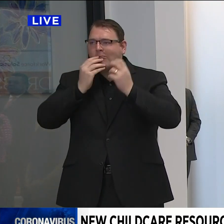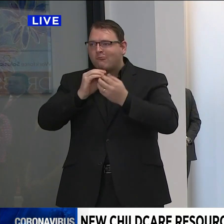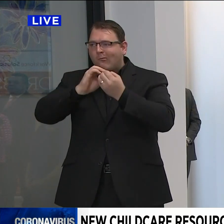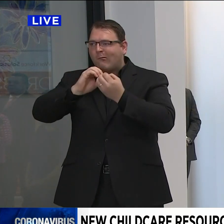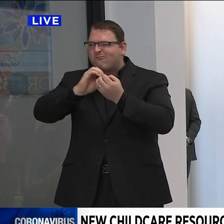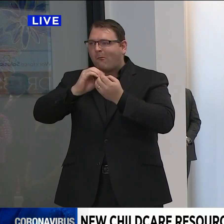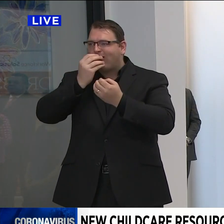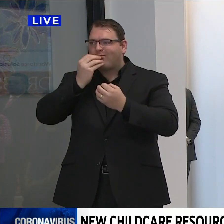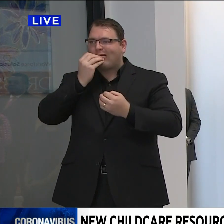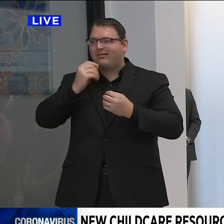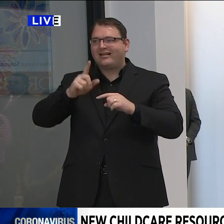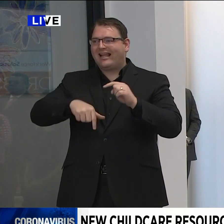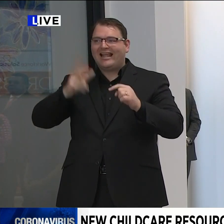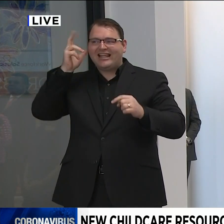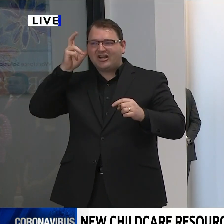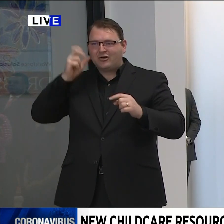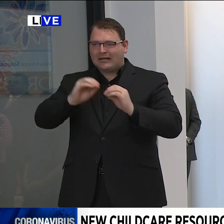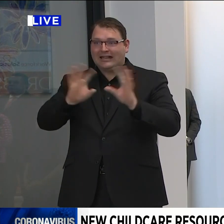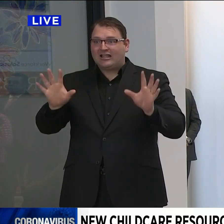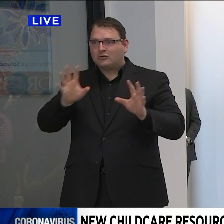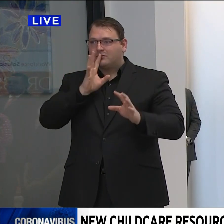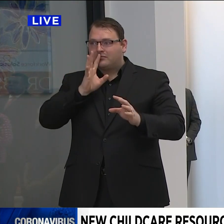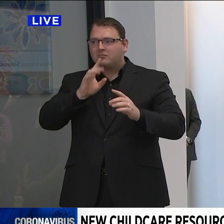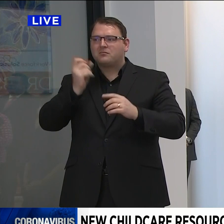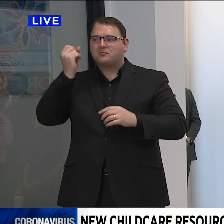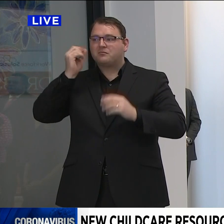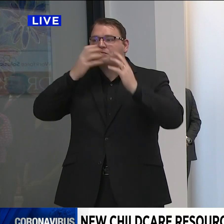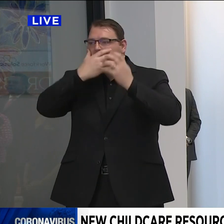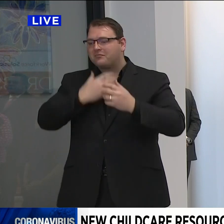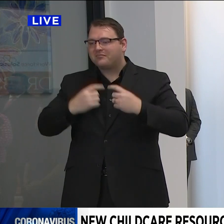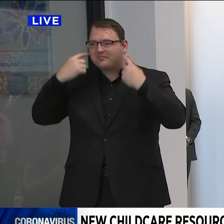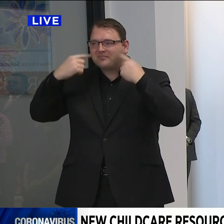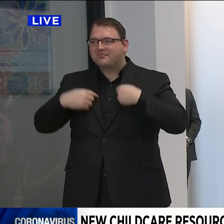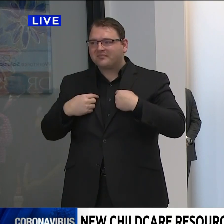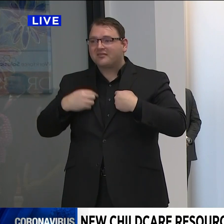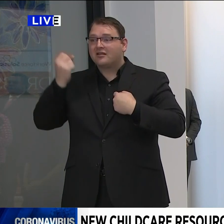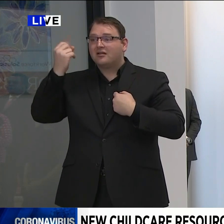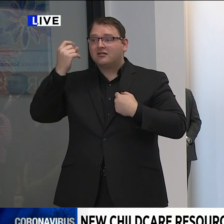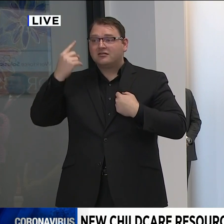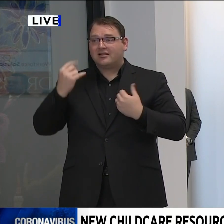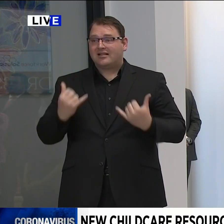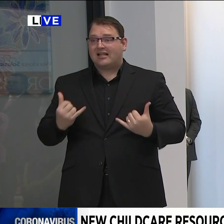should be wearing a face covering now the other guidance covering now the other guidance that we received and that’s why that we received and that’s why I brought this one and I don’t I brought this one and I don’t have it on because you can’t have it on because you can’t you can’t hear me if I put it